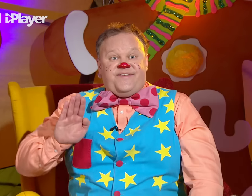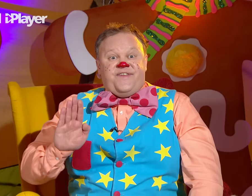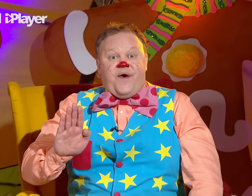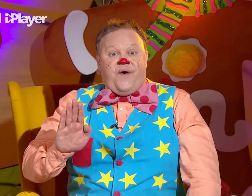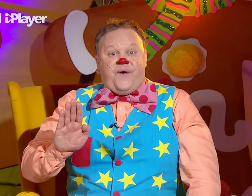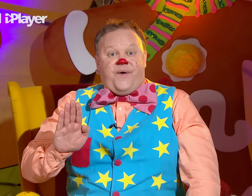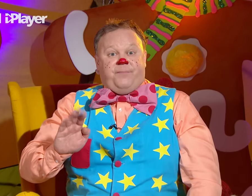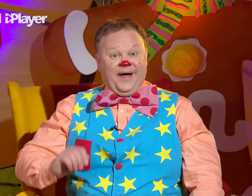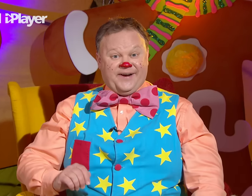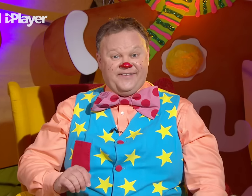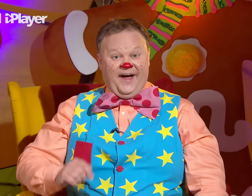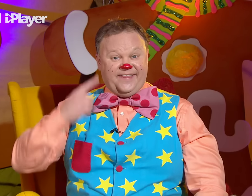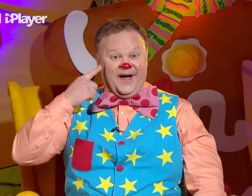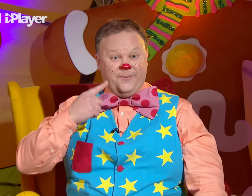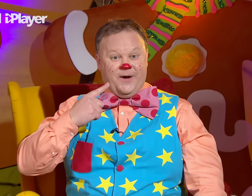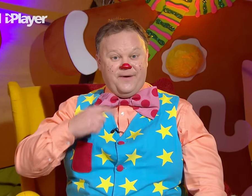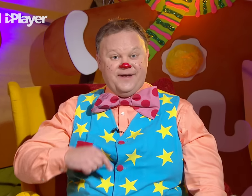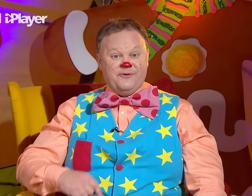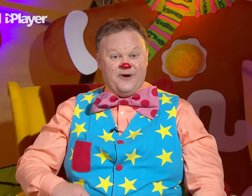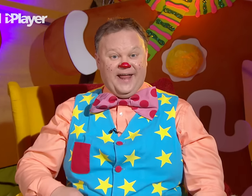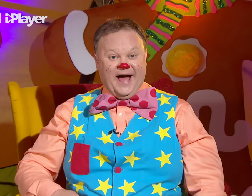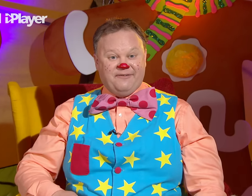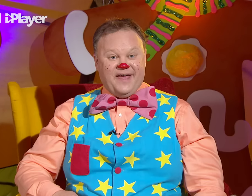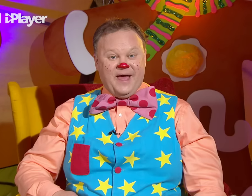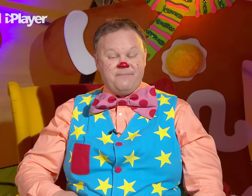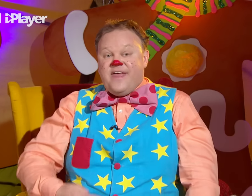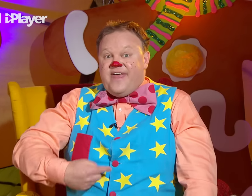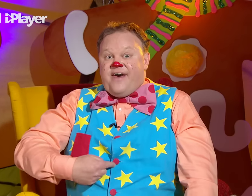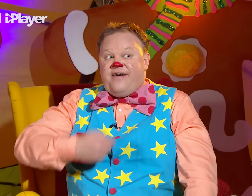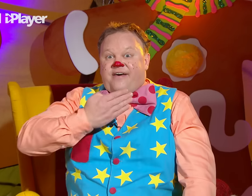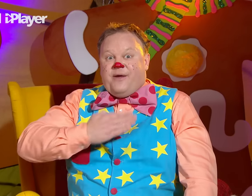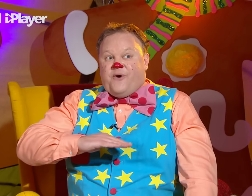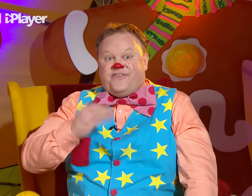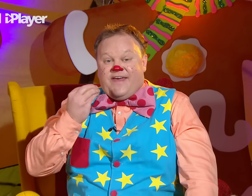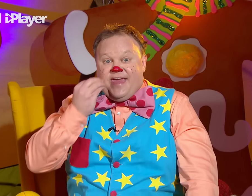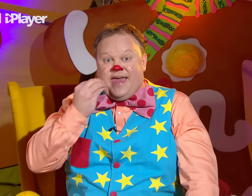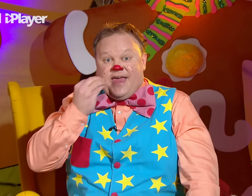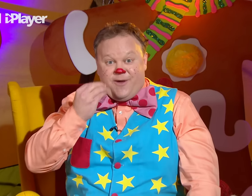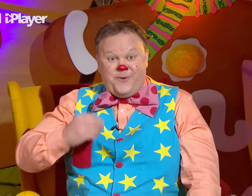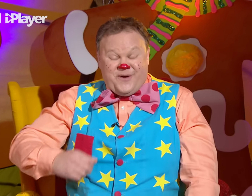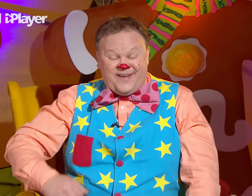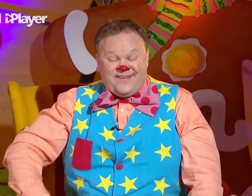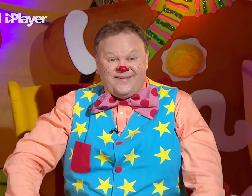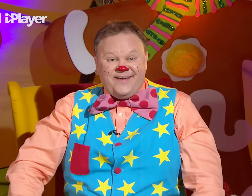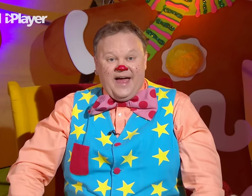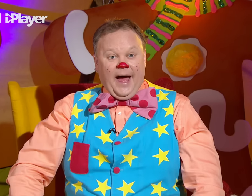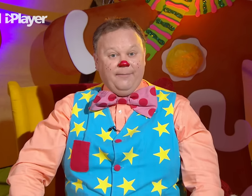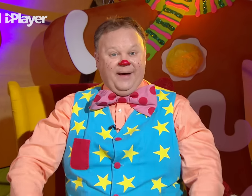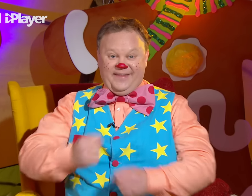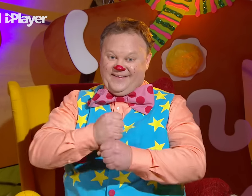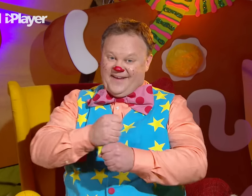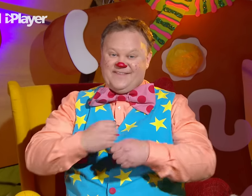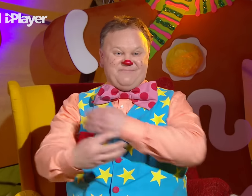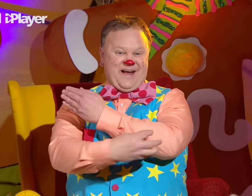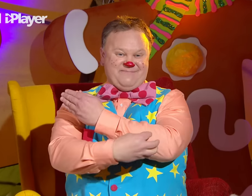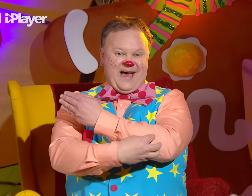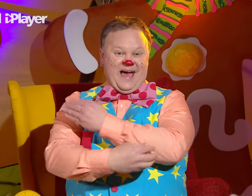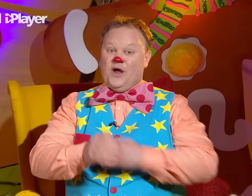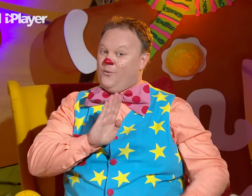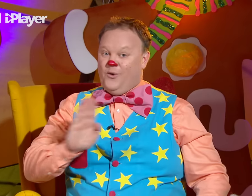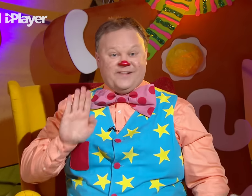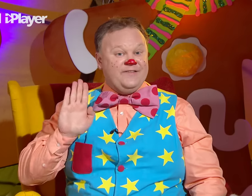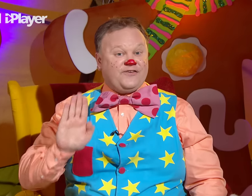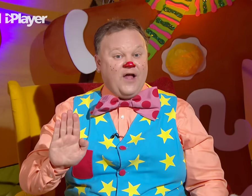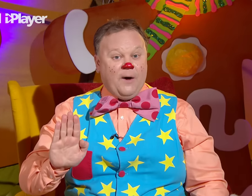stop cried the old woman running after him i want to eat you but the gingerbread man wouldn't stop